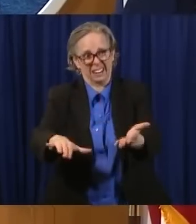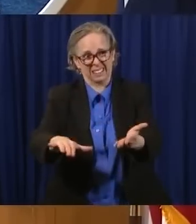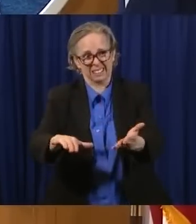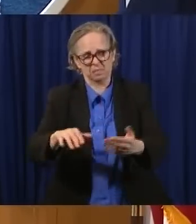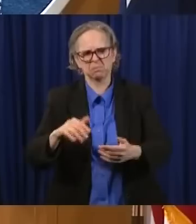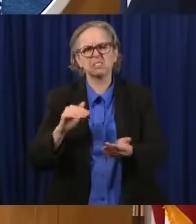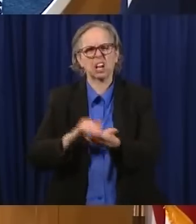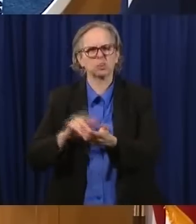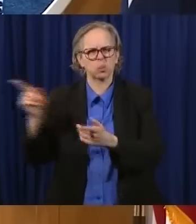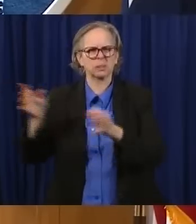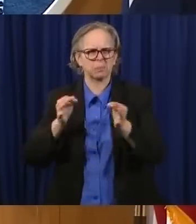ARE AT A HIGHER RISK FOR COVID-